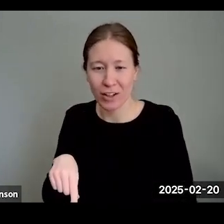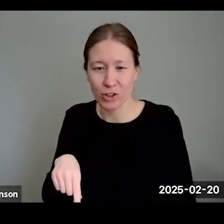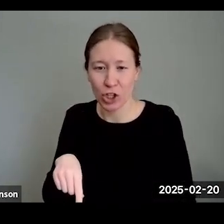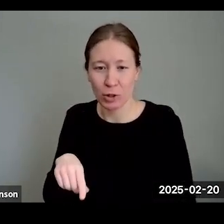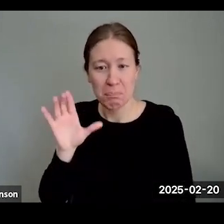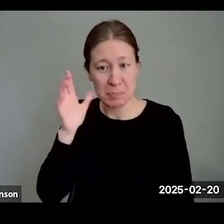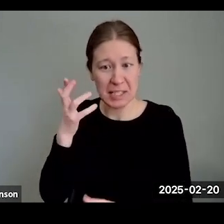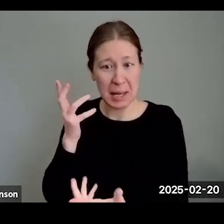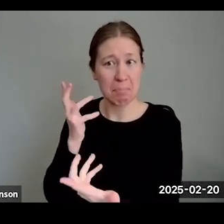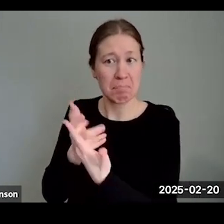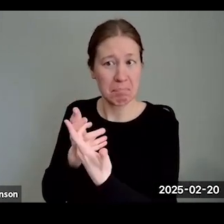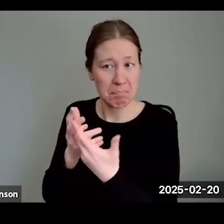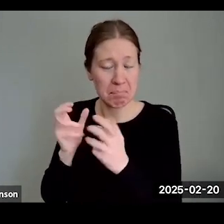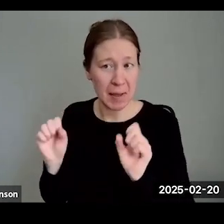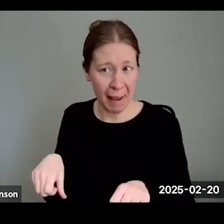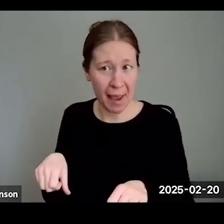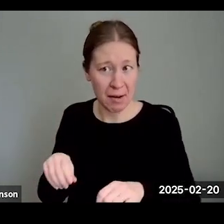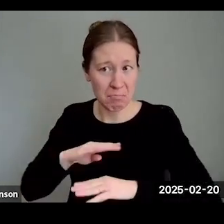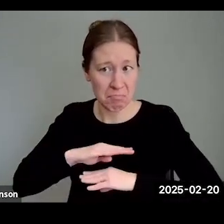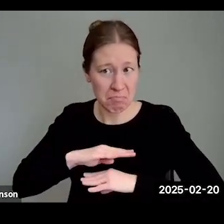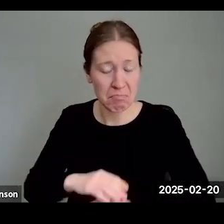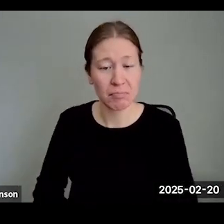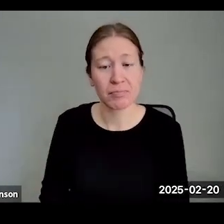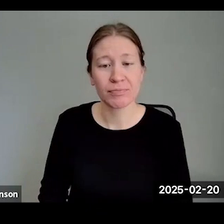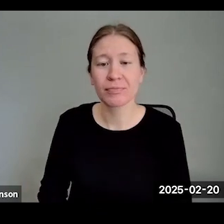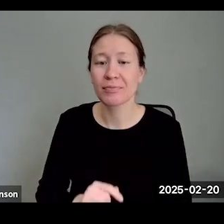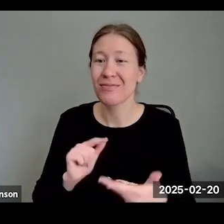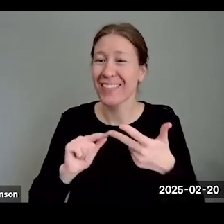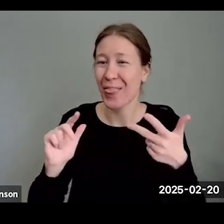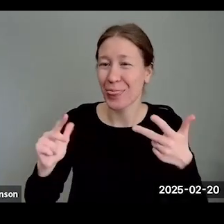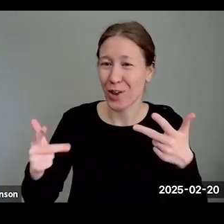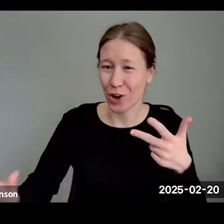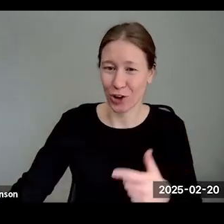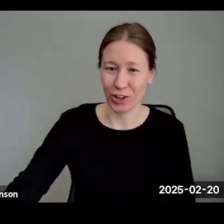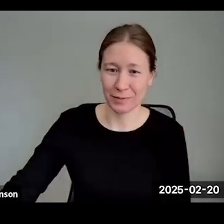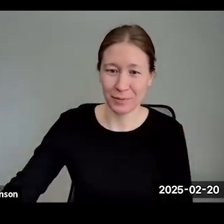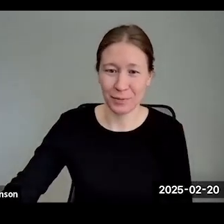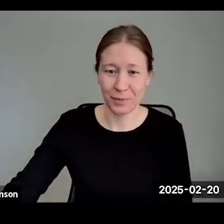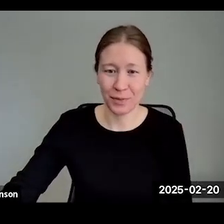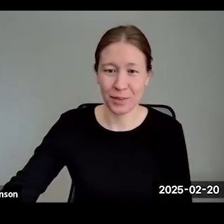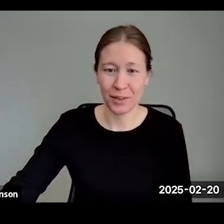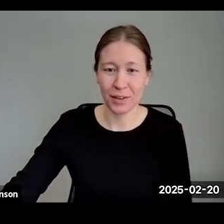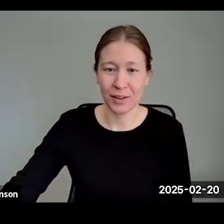And the third part of our question. Which alternative accommodation options